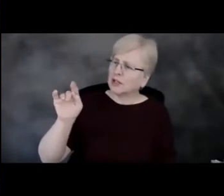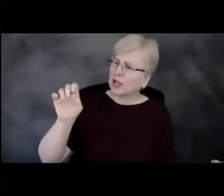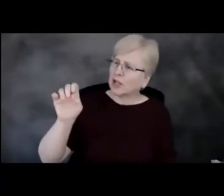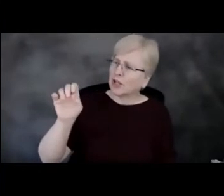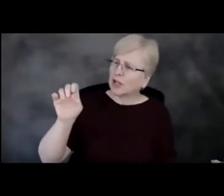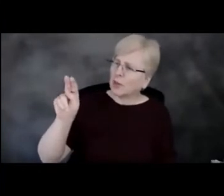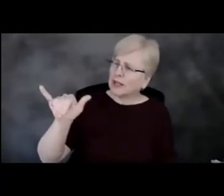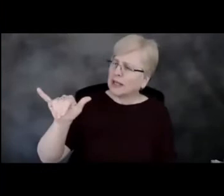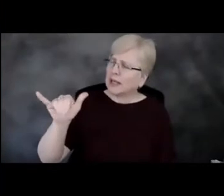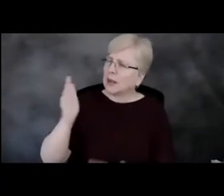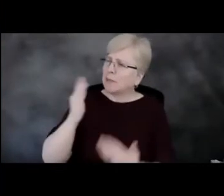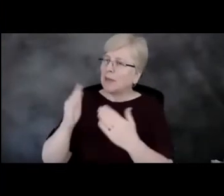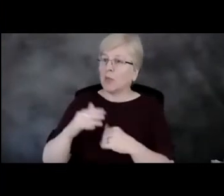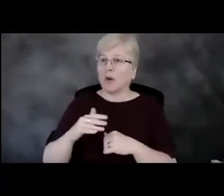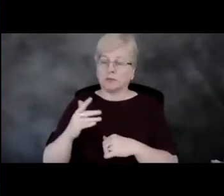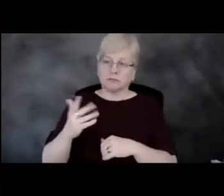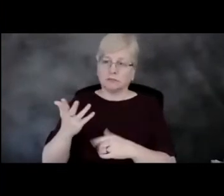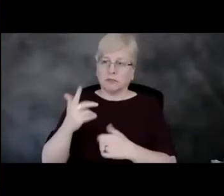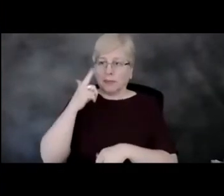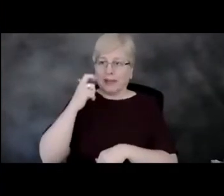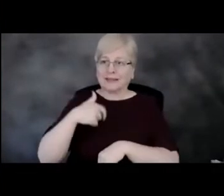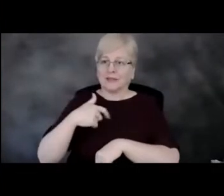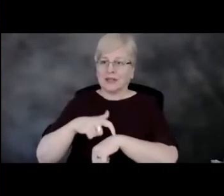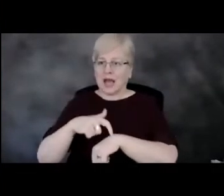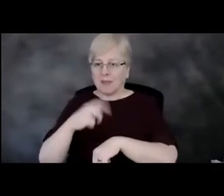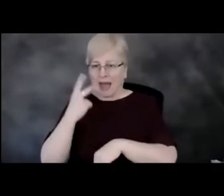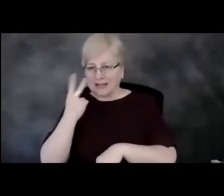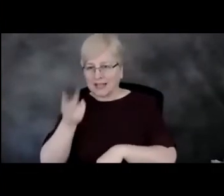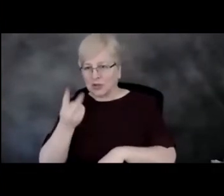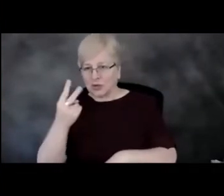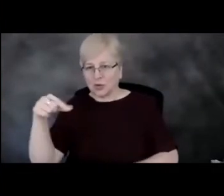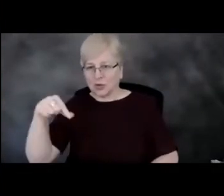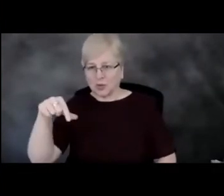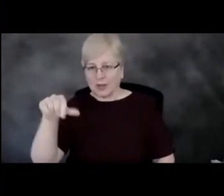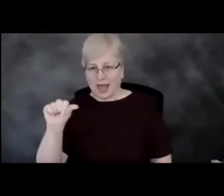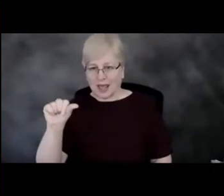given the time and I'm only saying to Q&A's, there well probably be more, but I would like